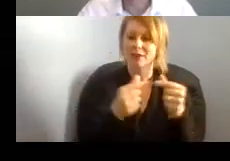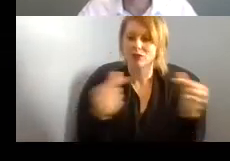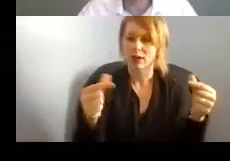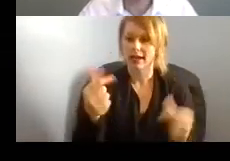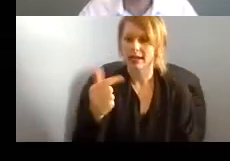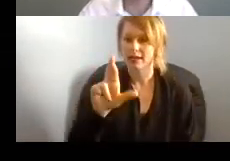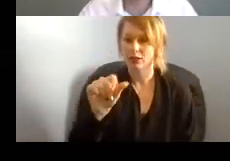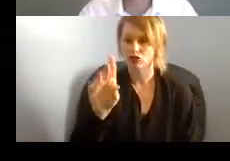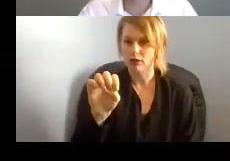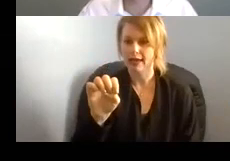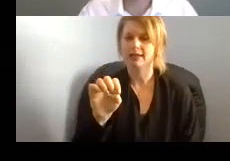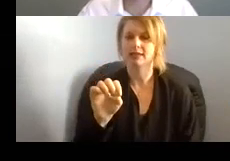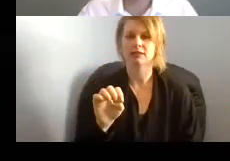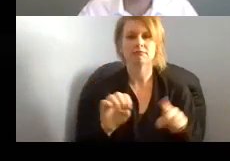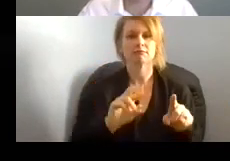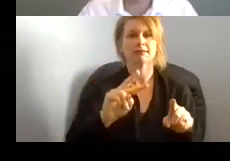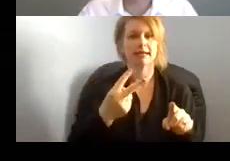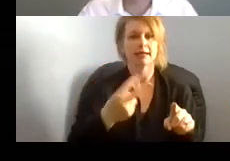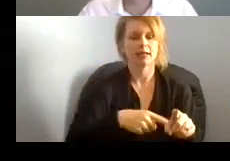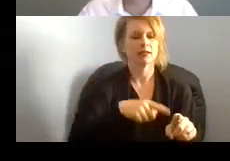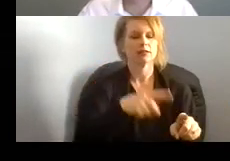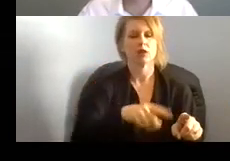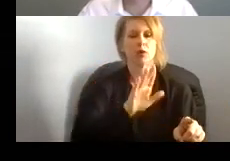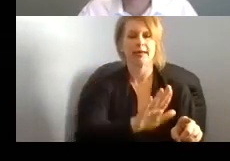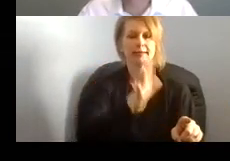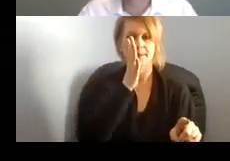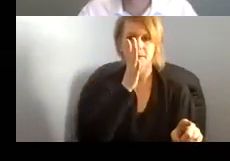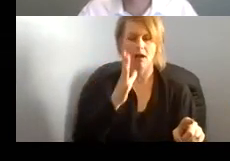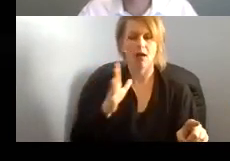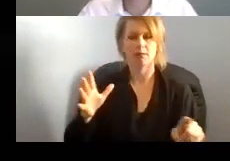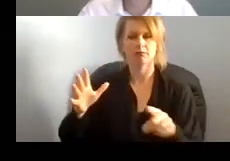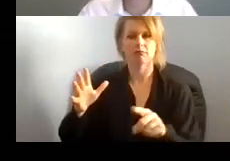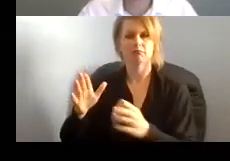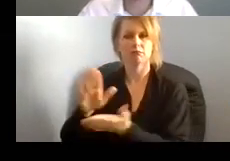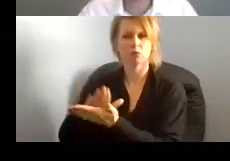His mother was a child psychologist on the faculty of the medical school. The father was very engaged. Also worked in another